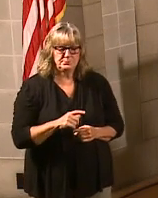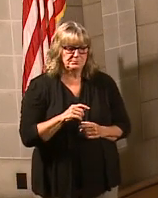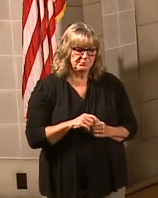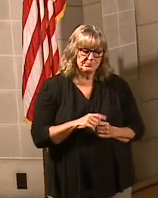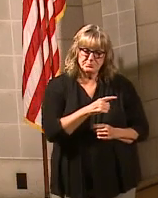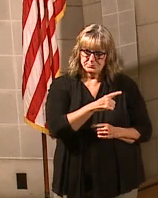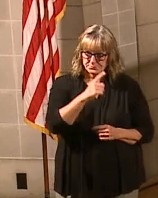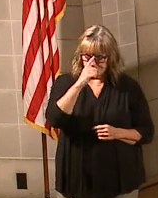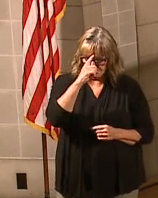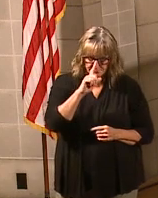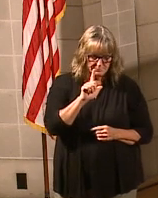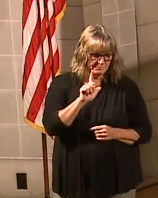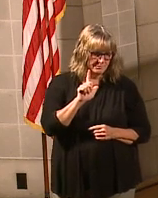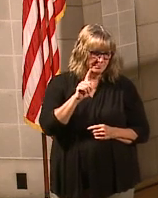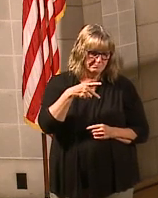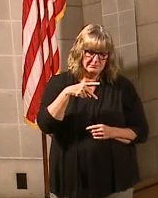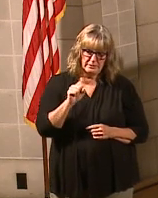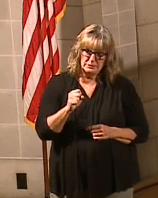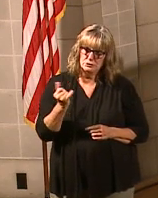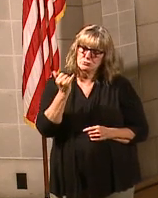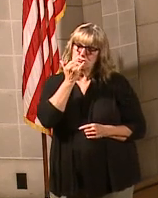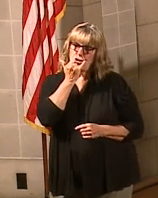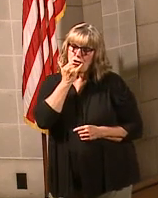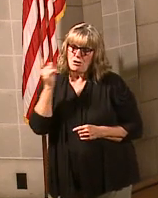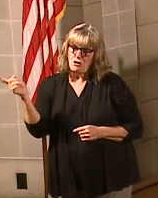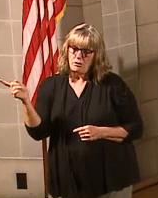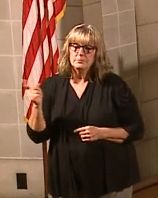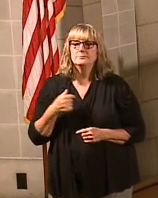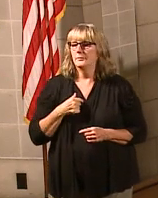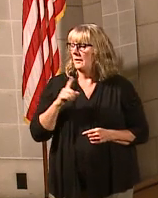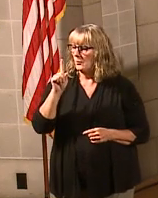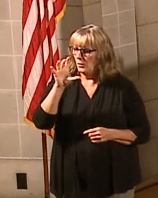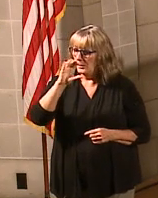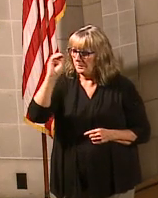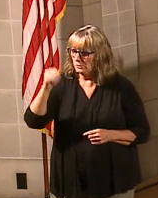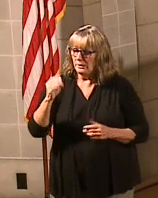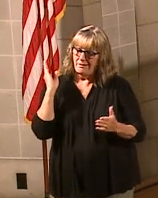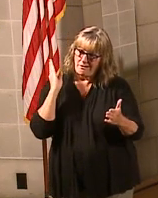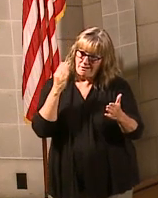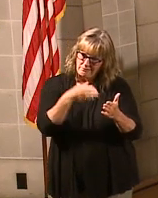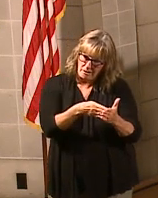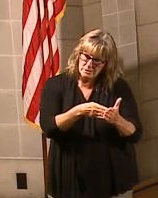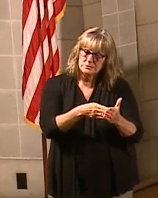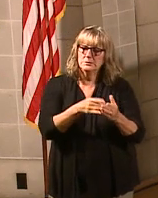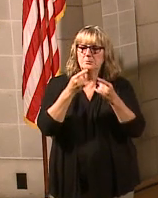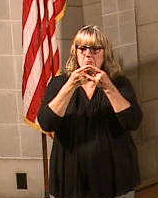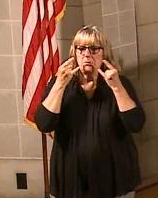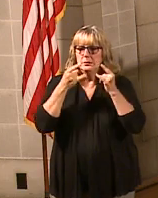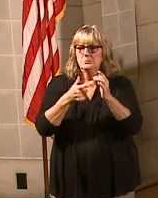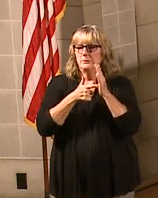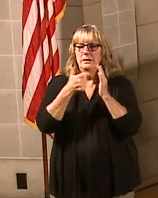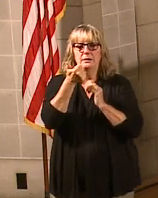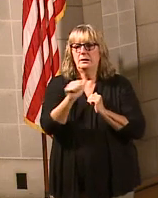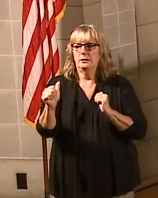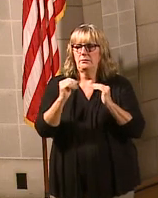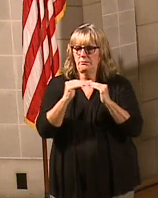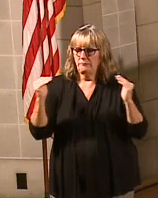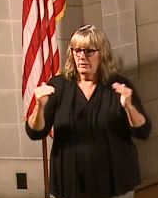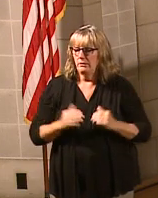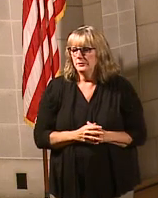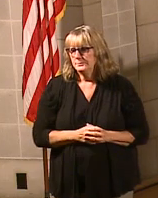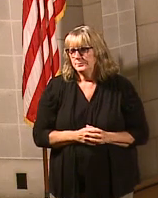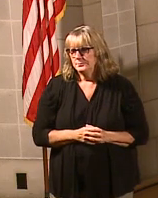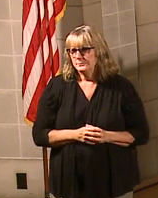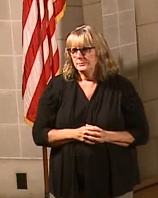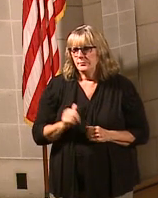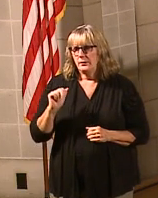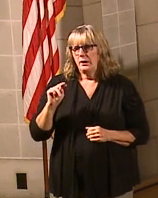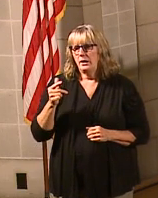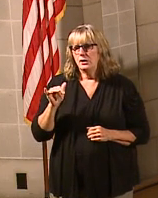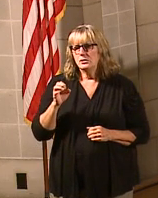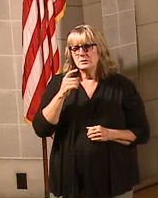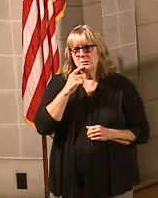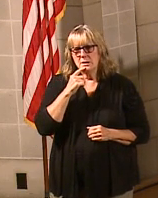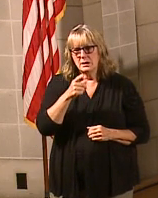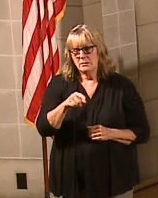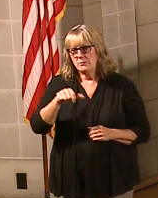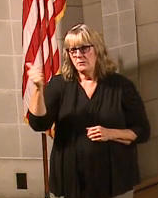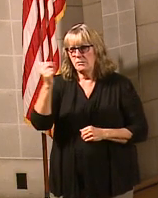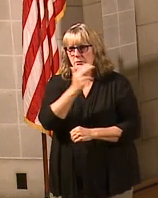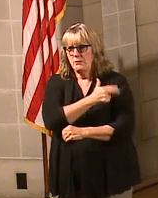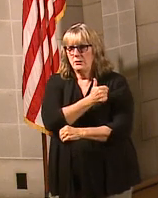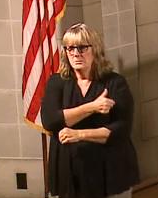[ SPEAKER OFF MIC ]